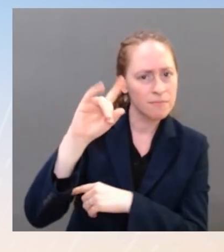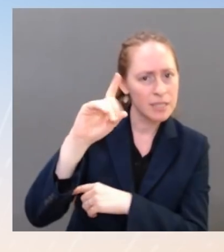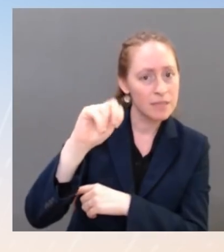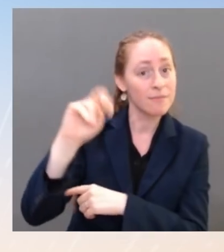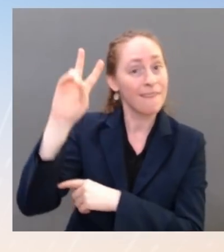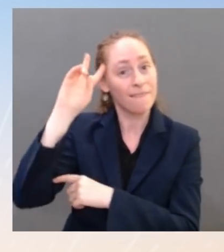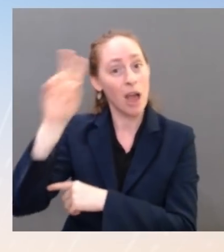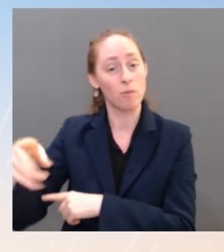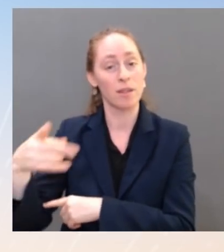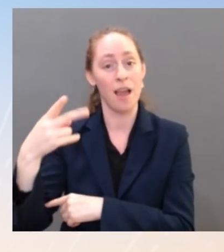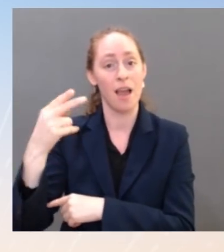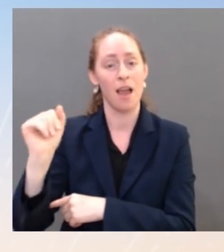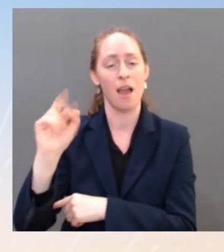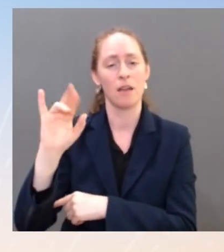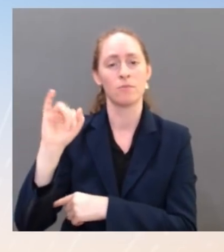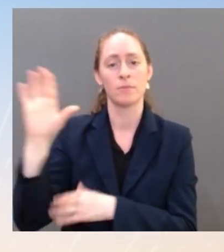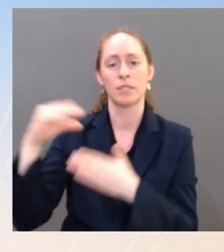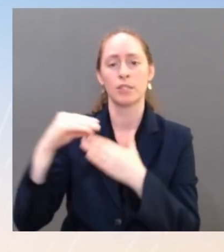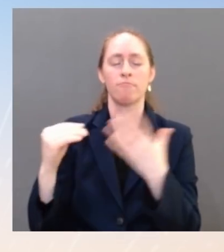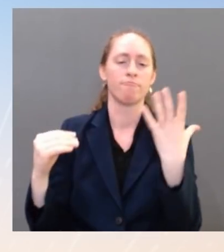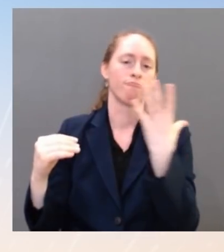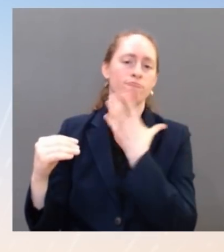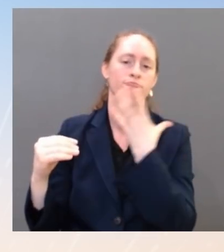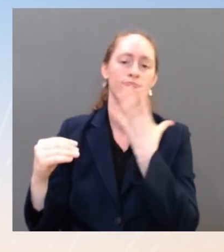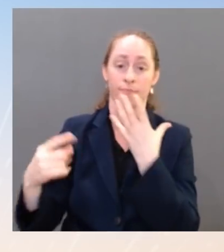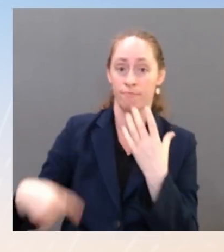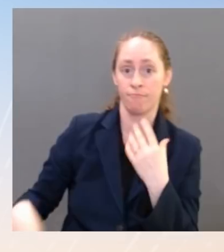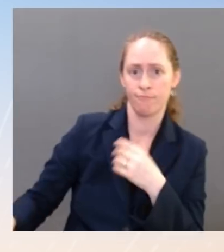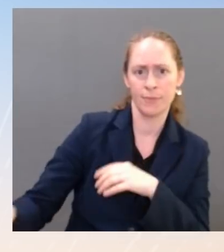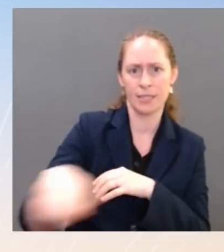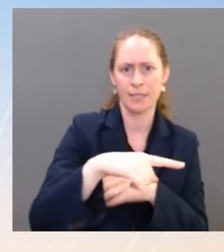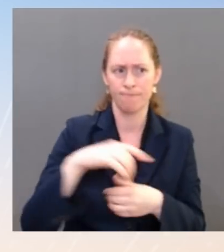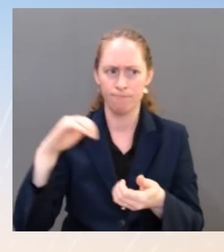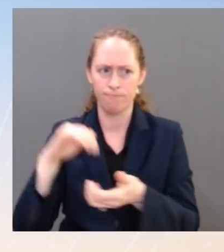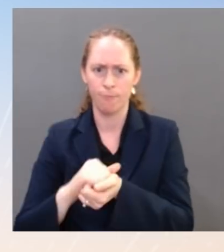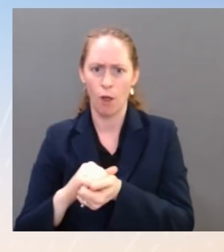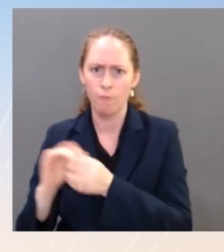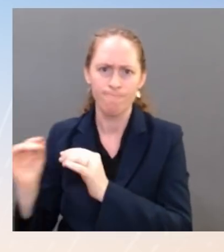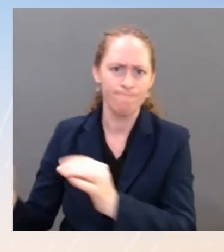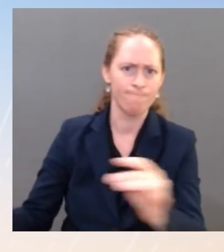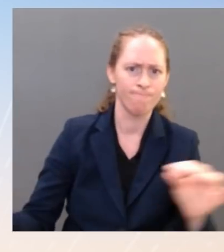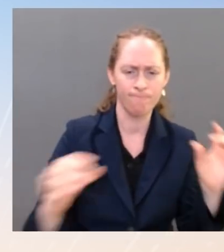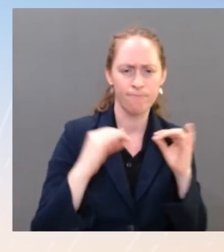in helping to execute this administration's all of government approach.